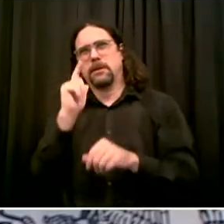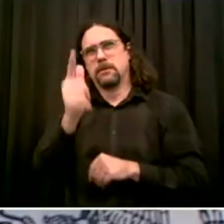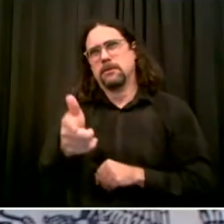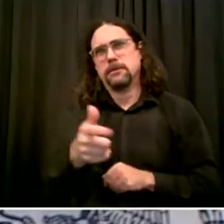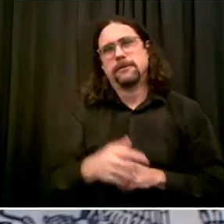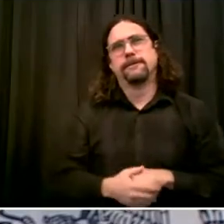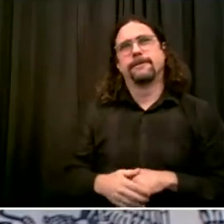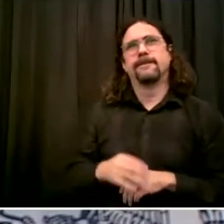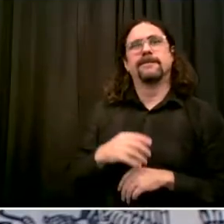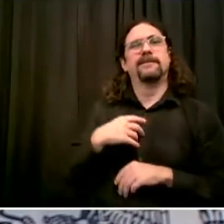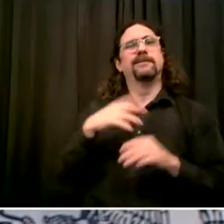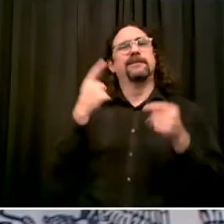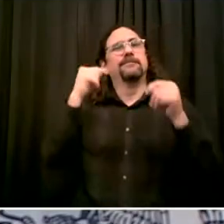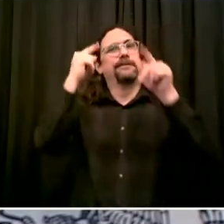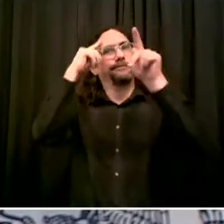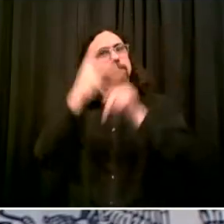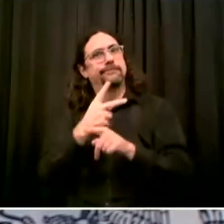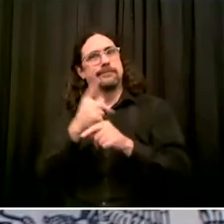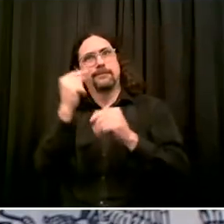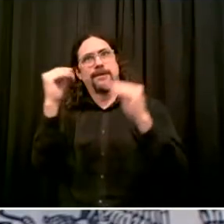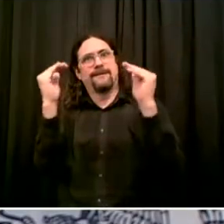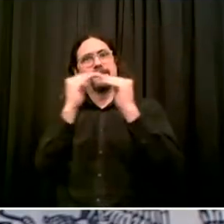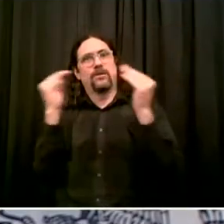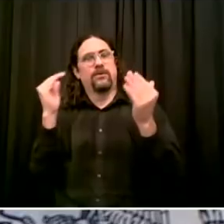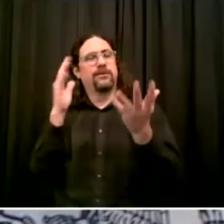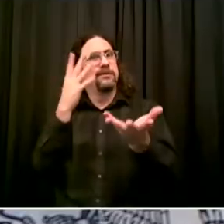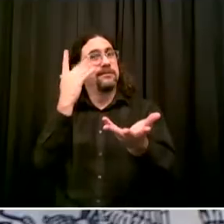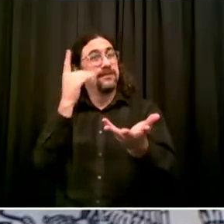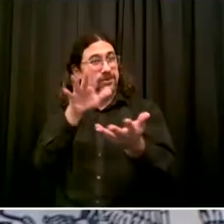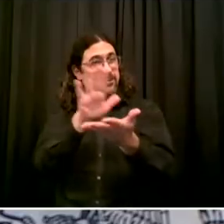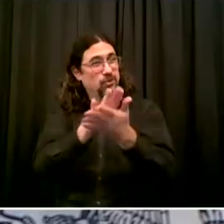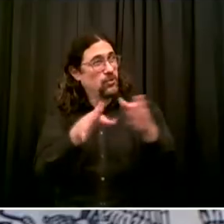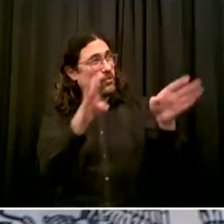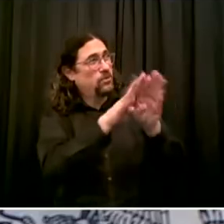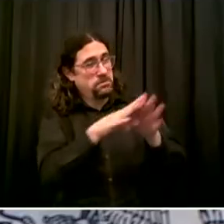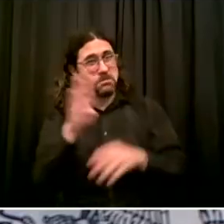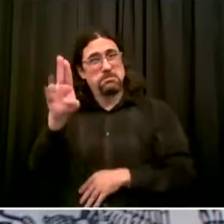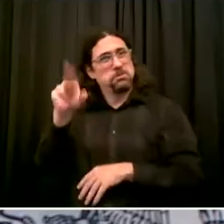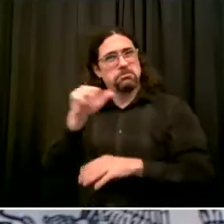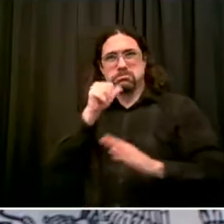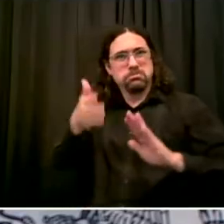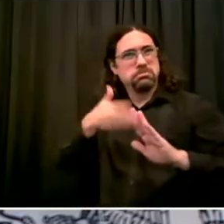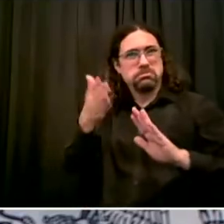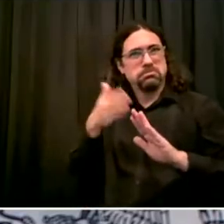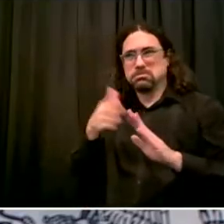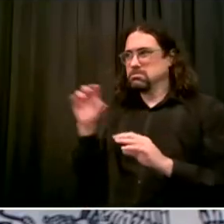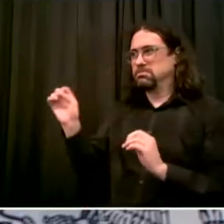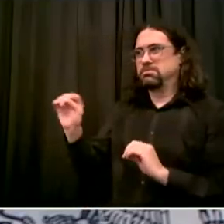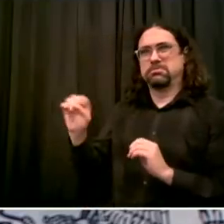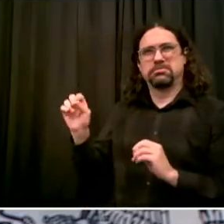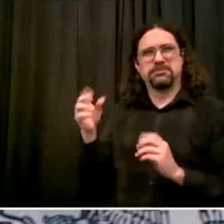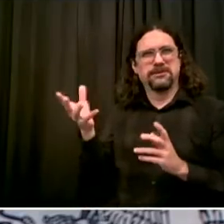FAIR LEVEL OF PAYMENT IN LIGHT OF THE FACT THAT THE SCHOOLS WERE NOT OPEN. WE VHAE BEEN RERIGOROUS OABUT